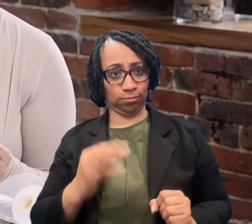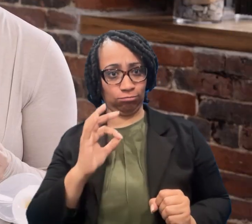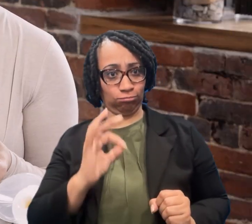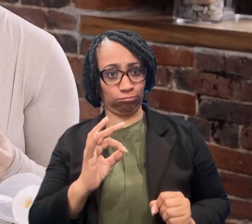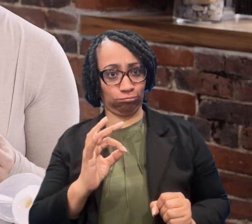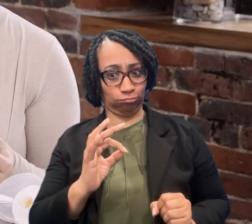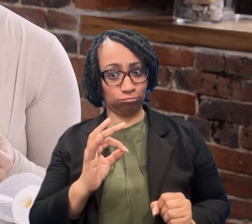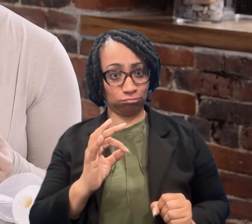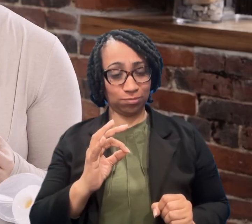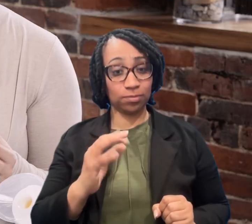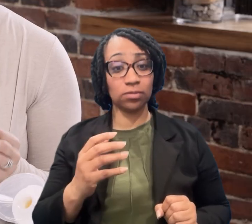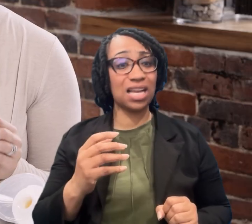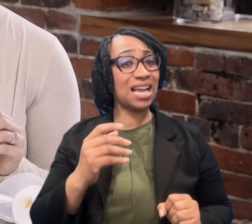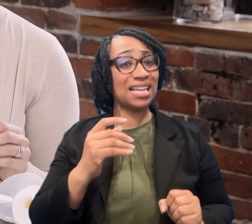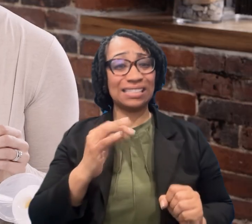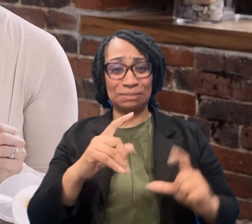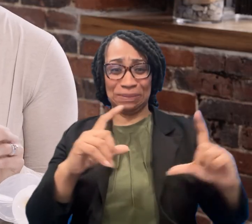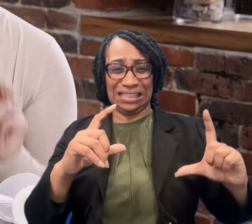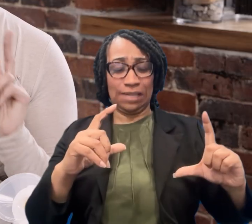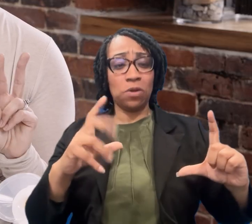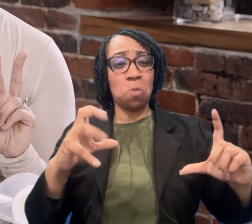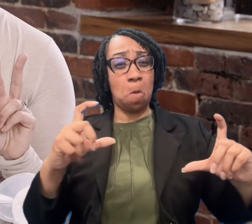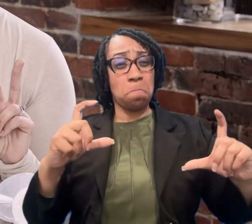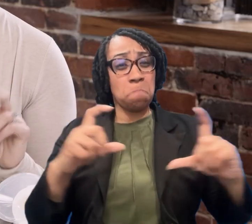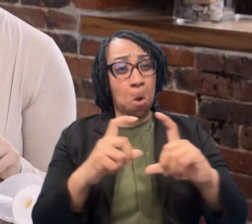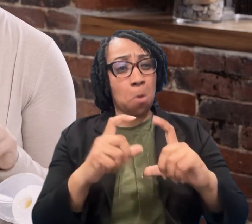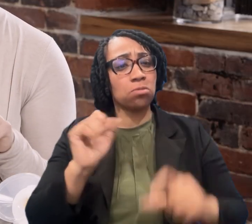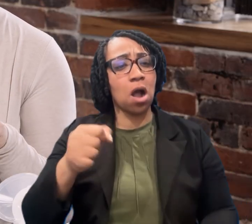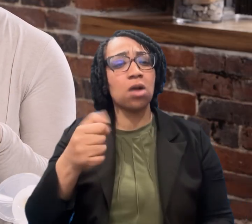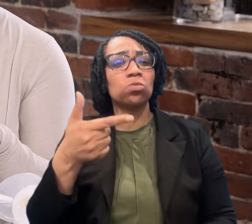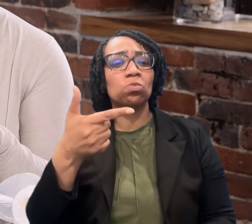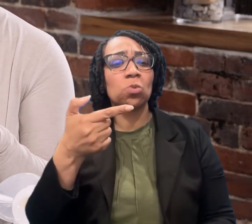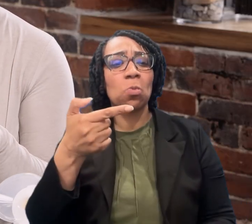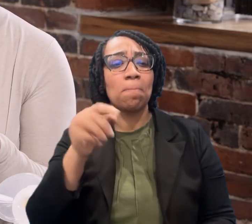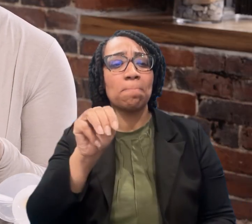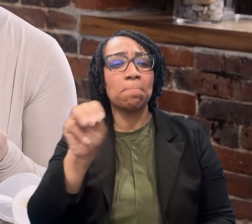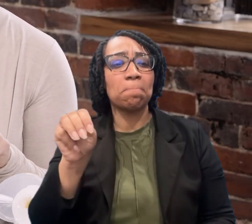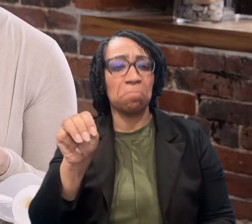other thing to consider for the flanges is they do include two sizes. So you have the 24 mm and the